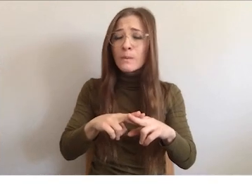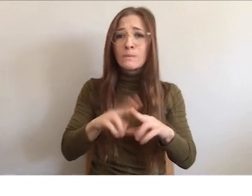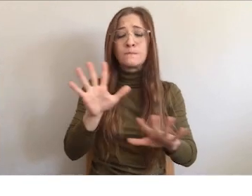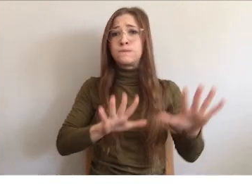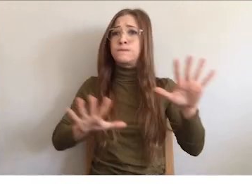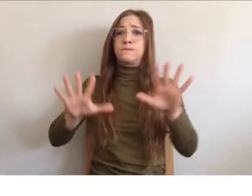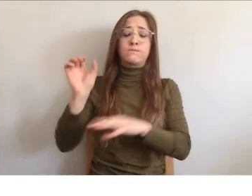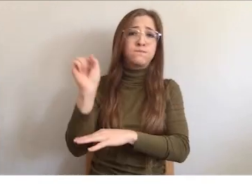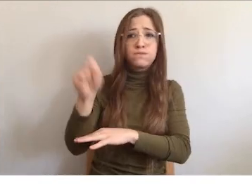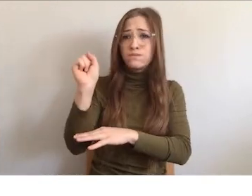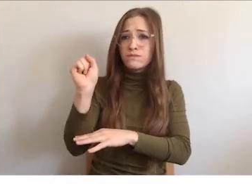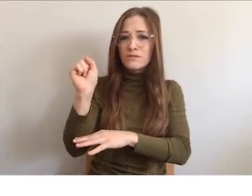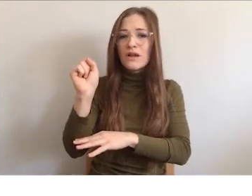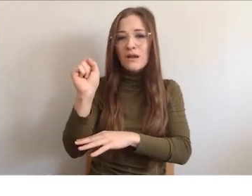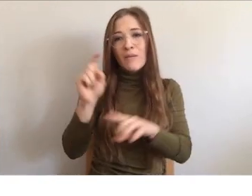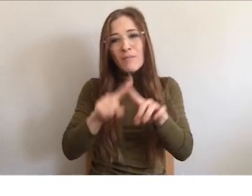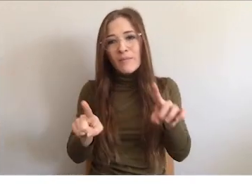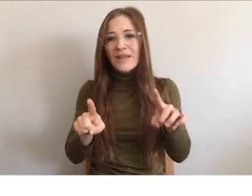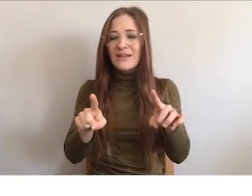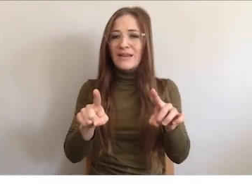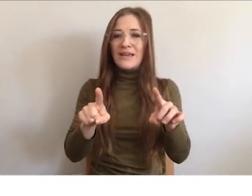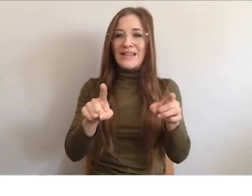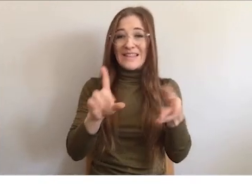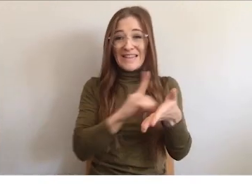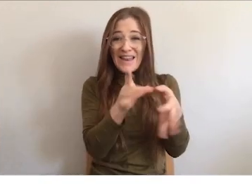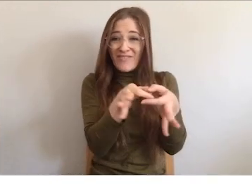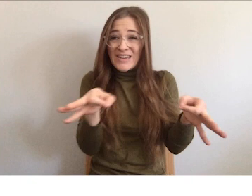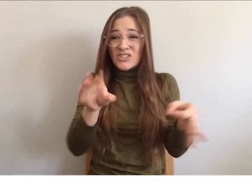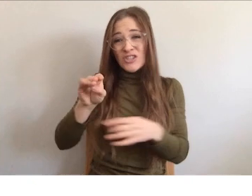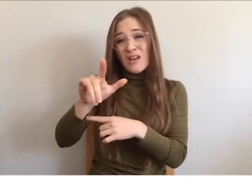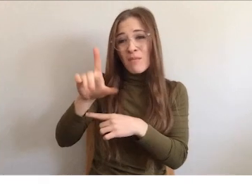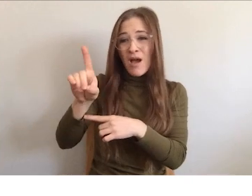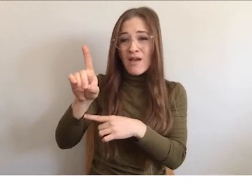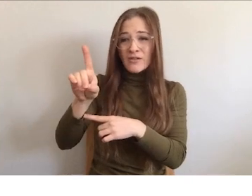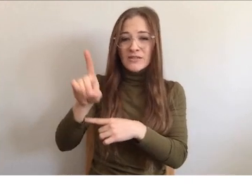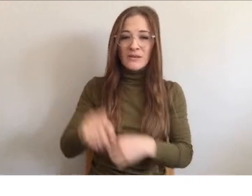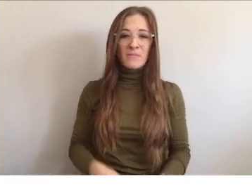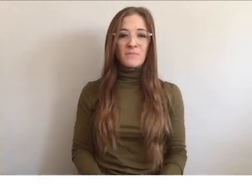that's, you know, it meets the definition of mild.